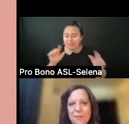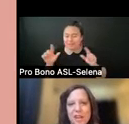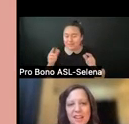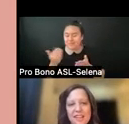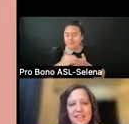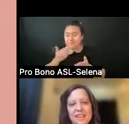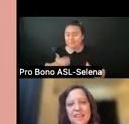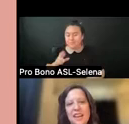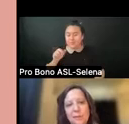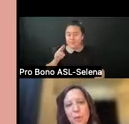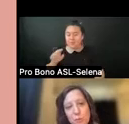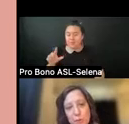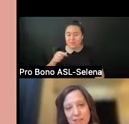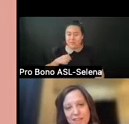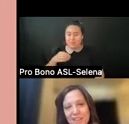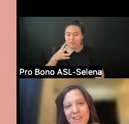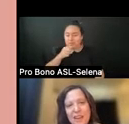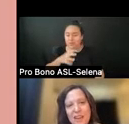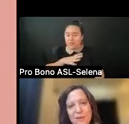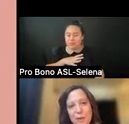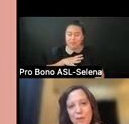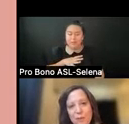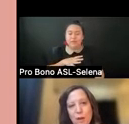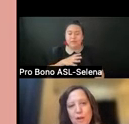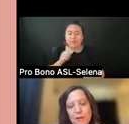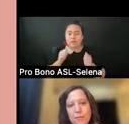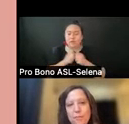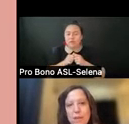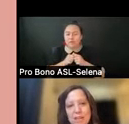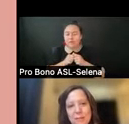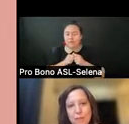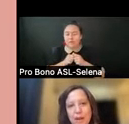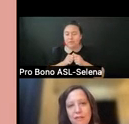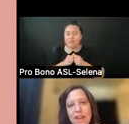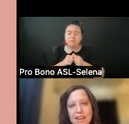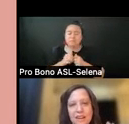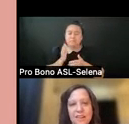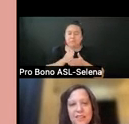Again, I am Ranell. I am a white woman with medium brown hair that is down to my shoulders.